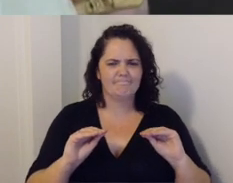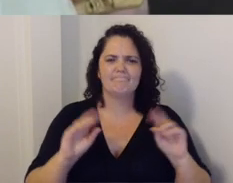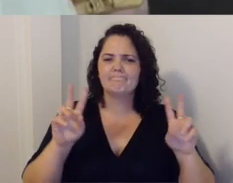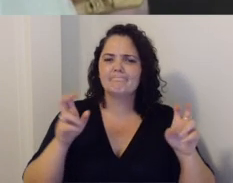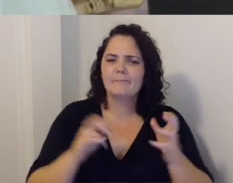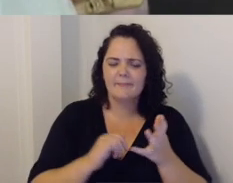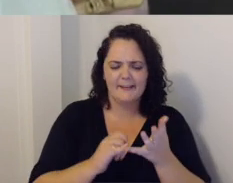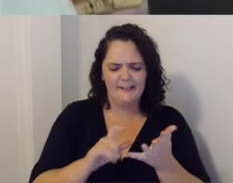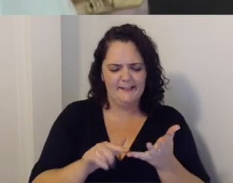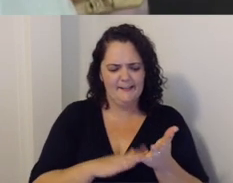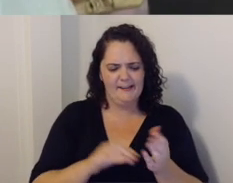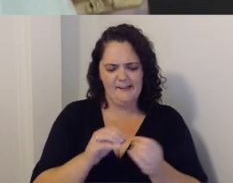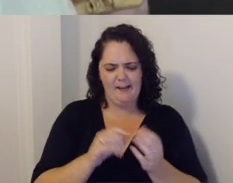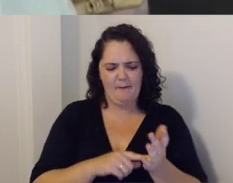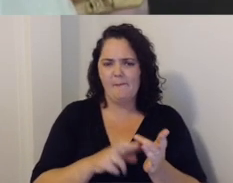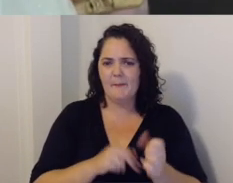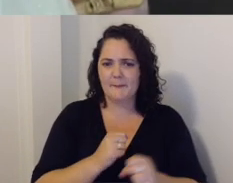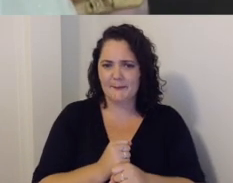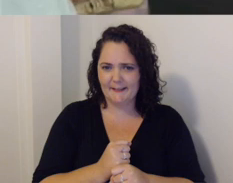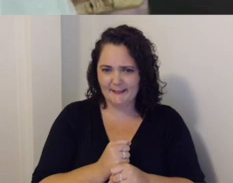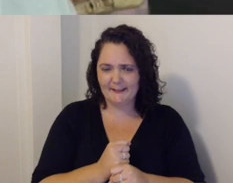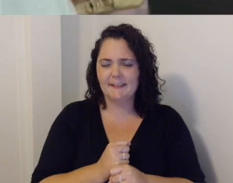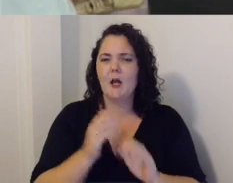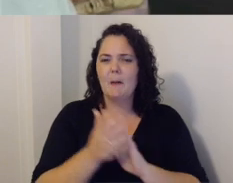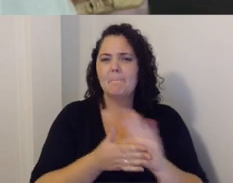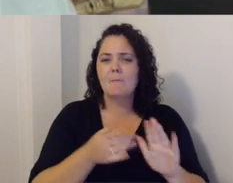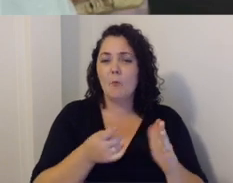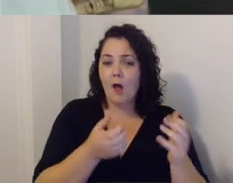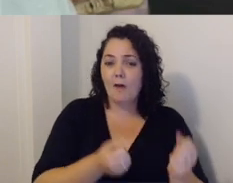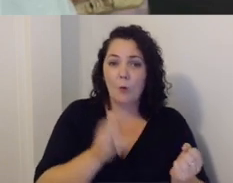scumbling as well where you can do this if you have a soft pastel like a white pastel